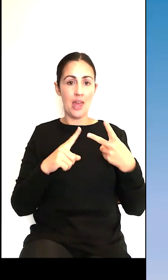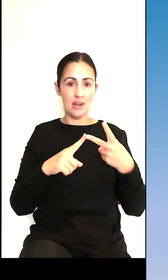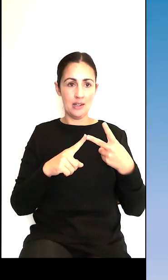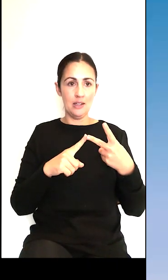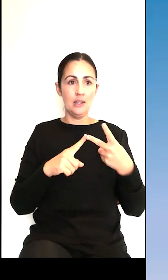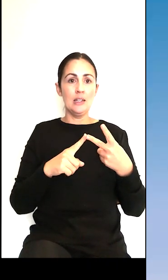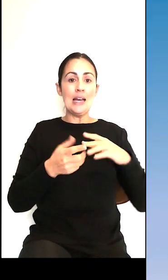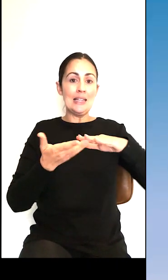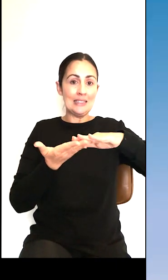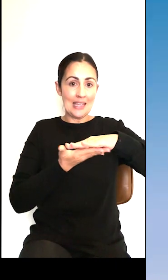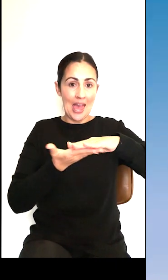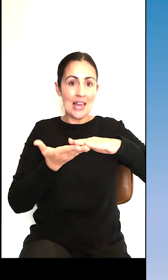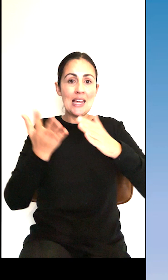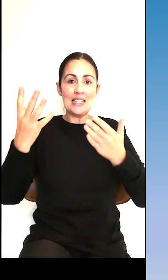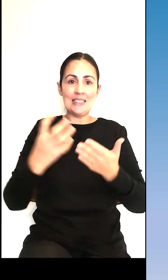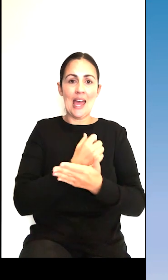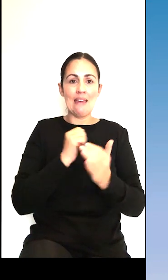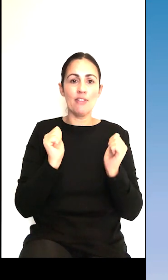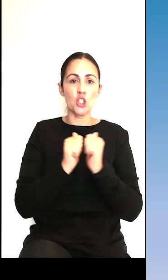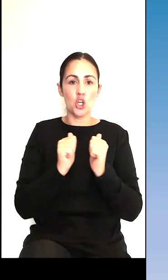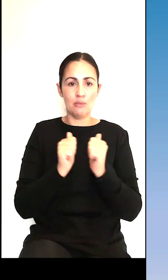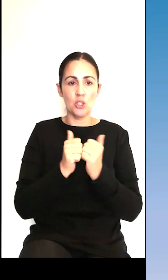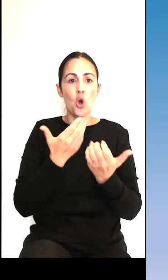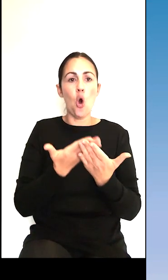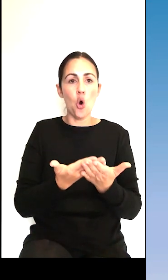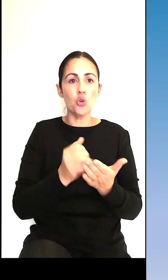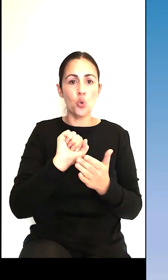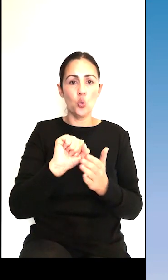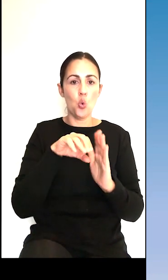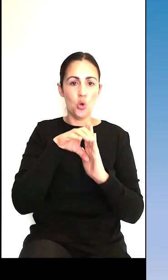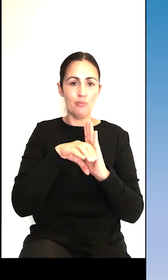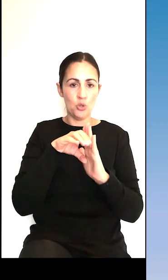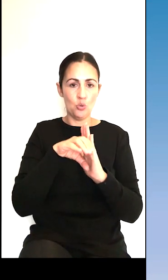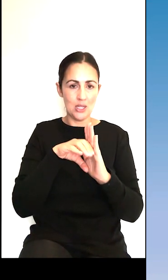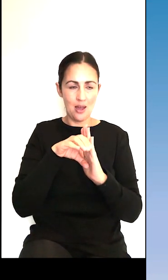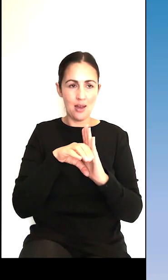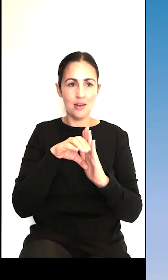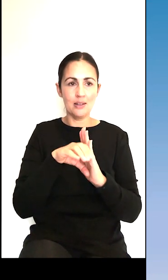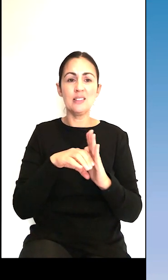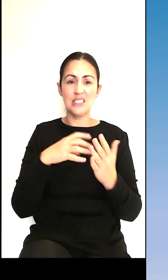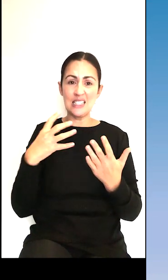once you've scanned it, to save that document. Now, I will mention it's important to save the document accurately.